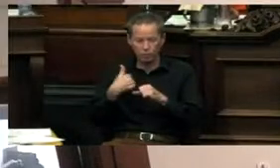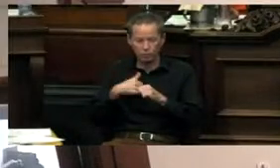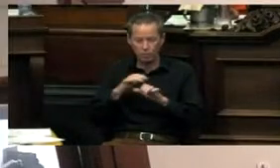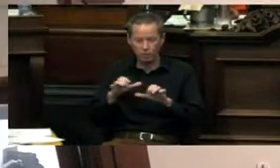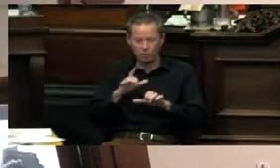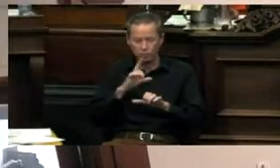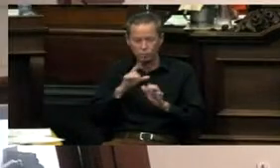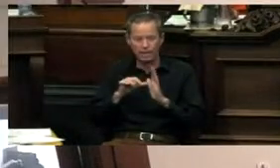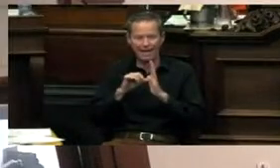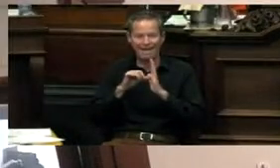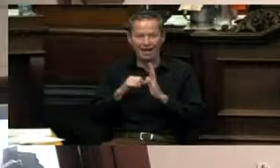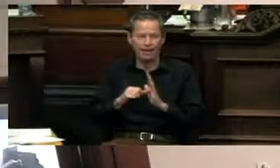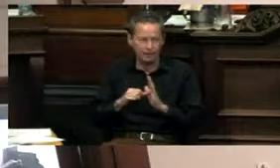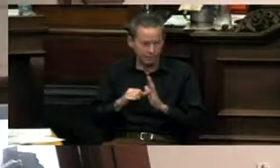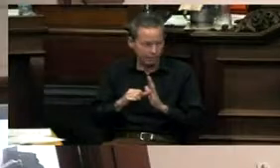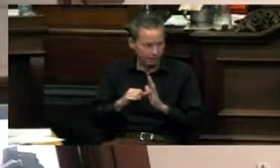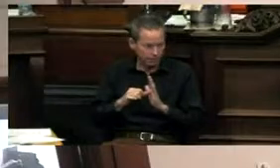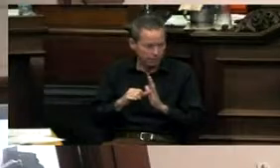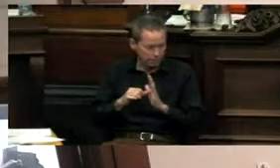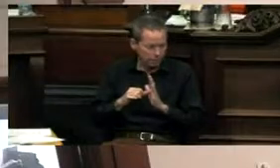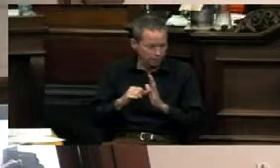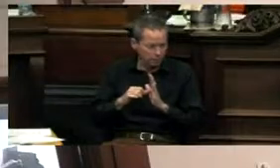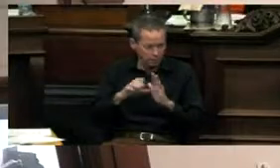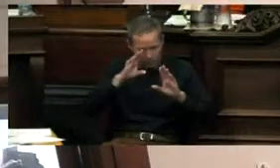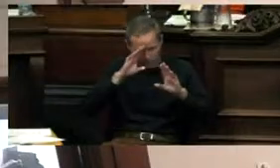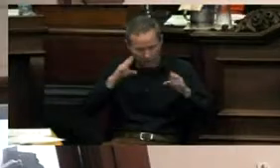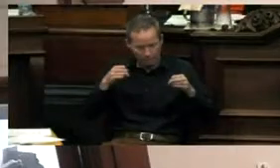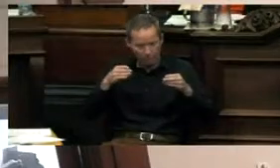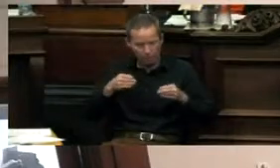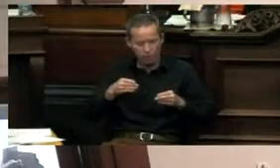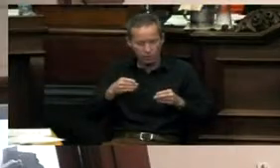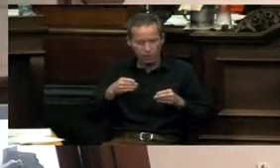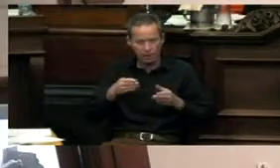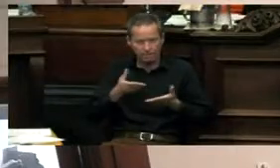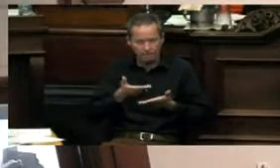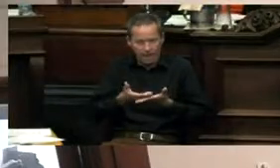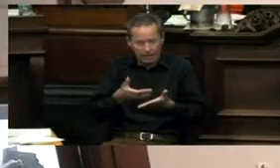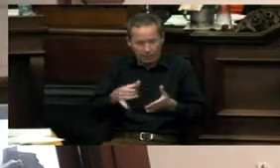Violence Coalition work that